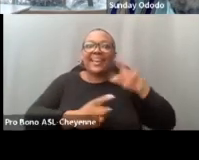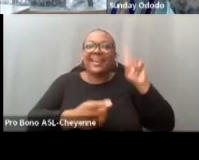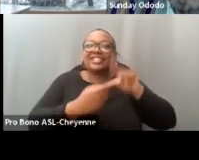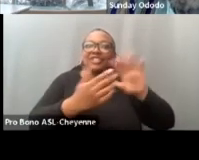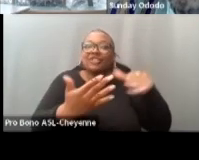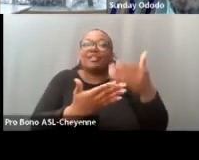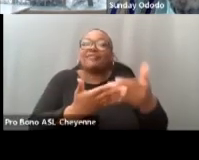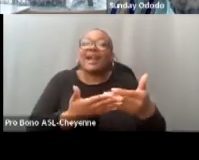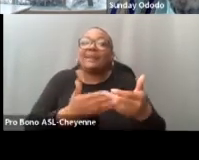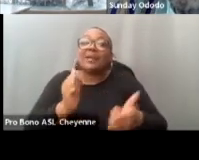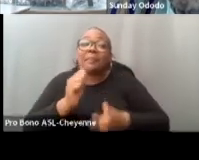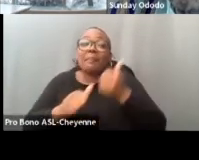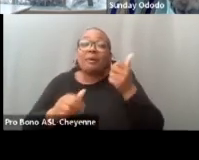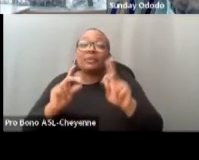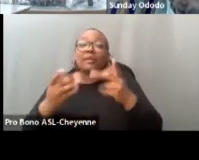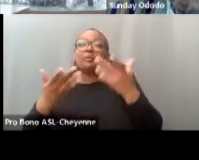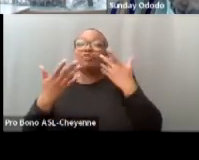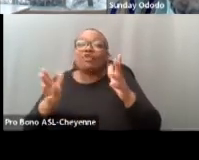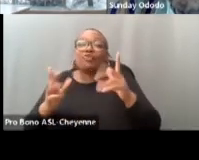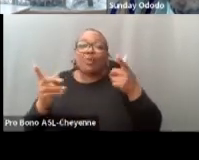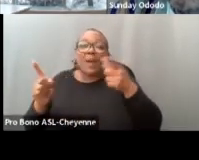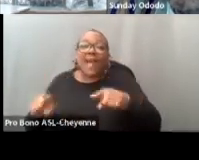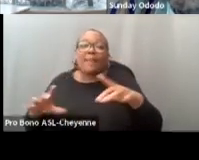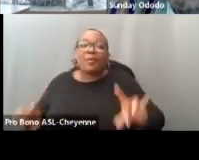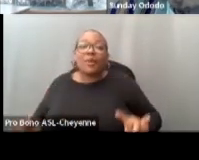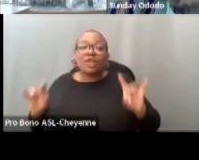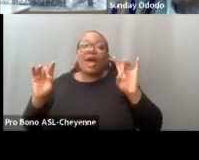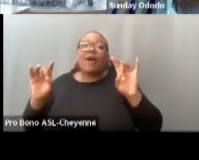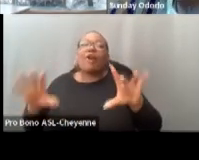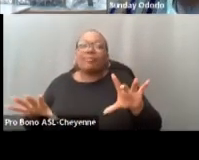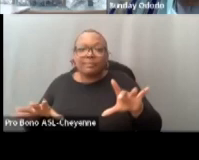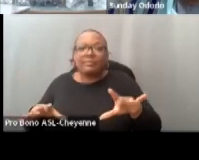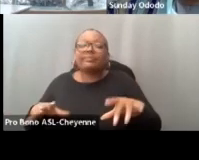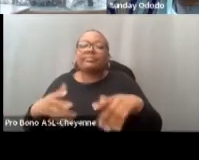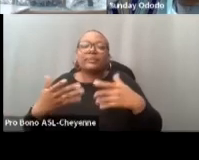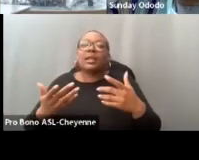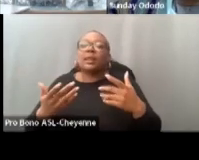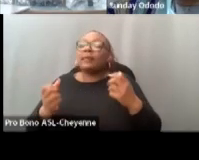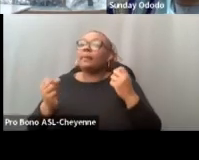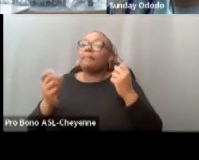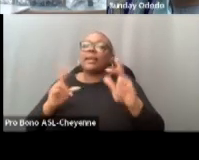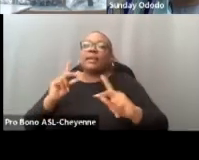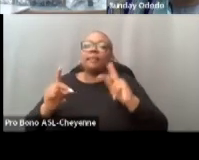about what happened in Australia, with the Aboriginal. Nobody's, a lot of people will not even know what happened